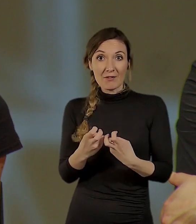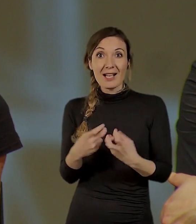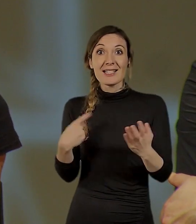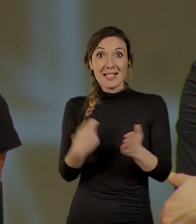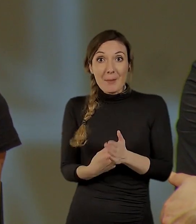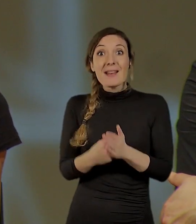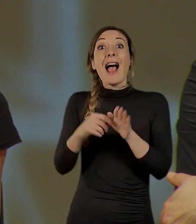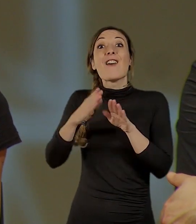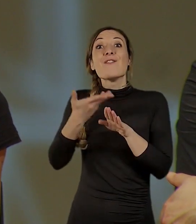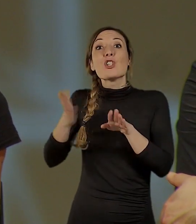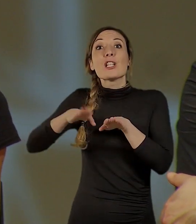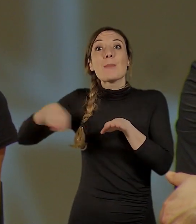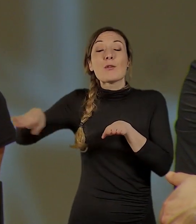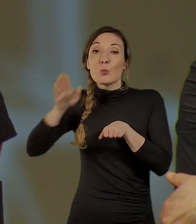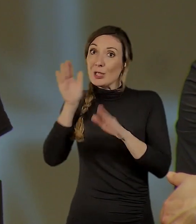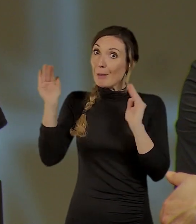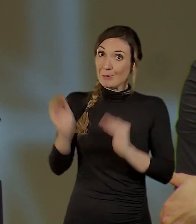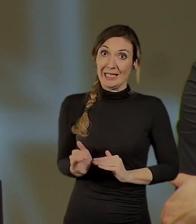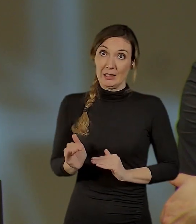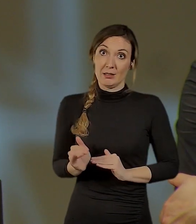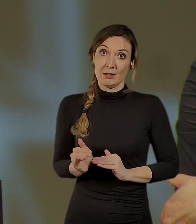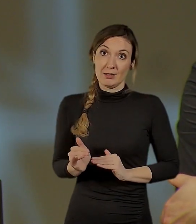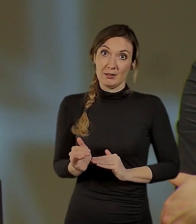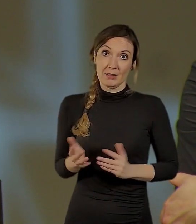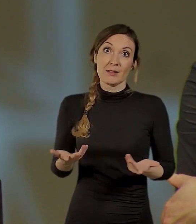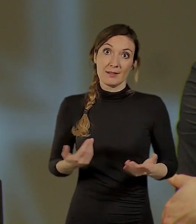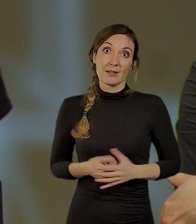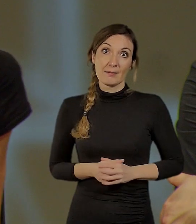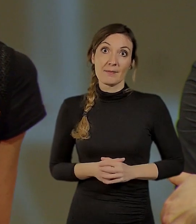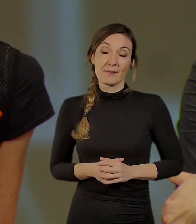there will still be implementation, there will still be a DSPčko.